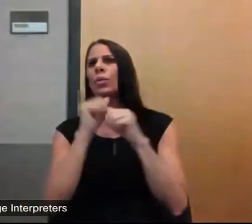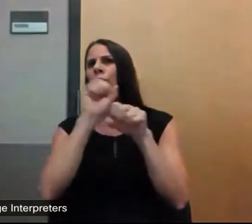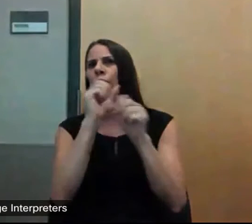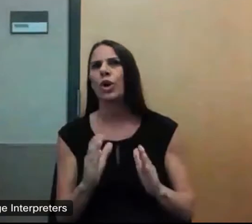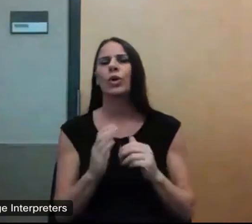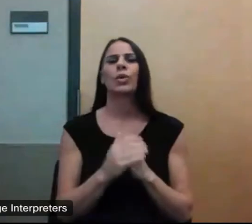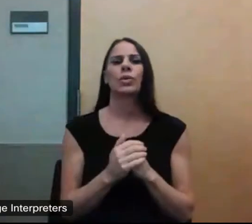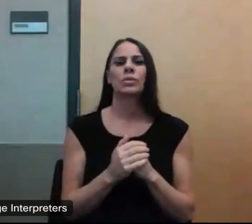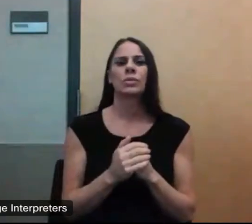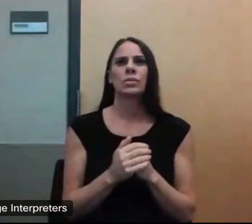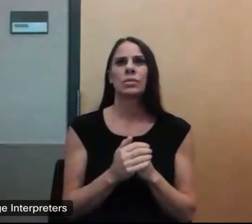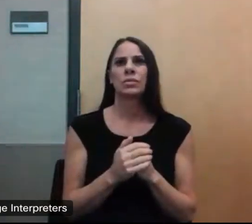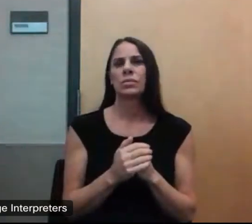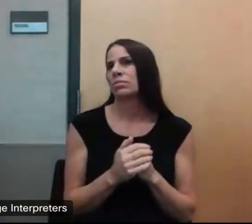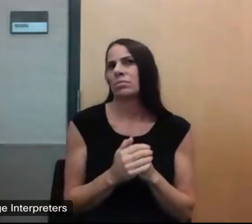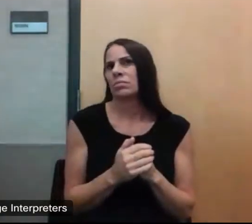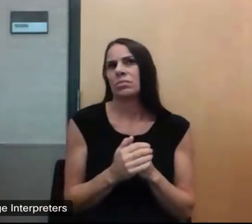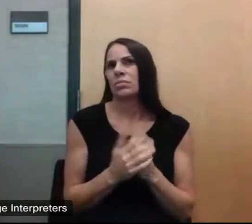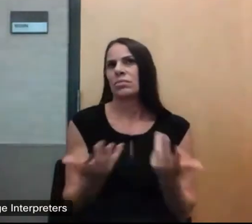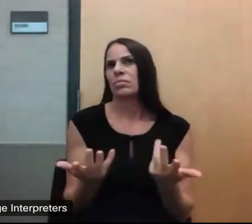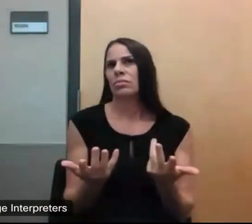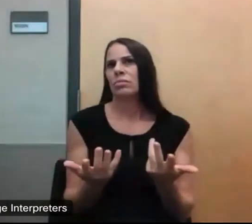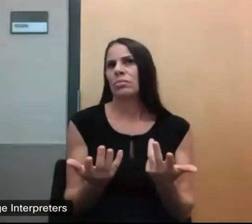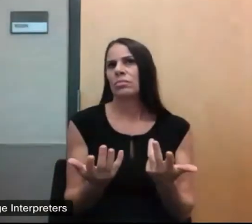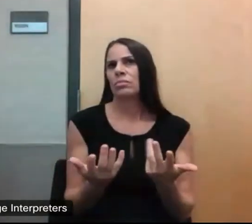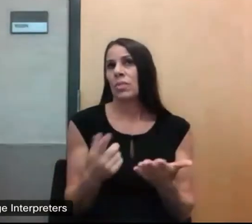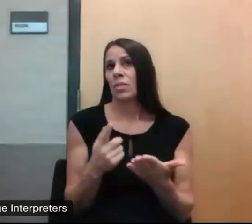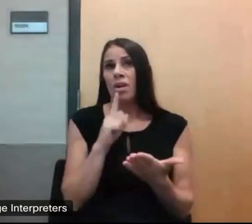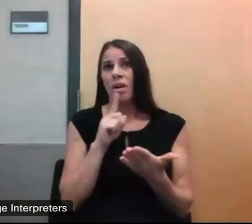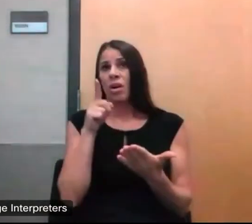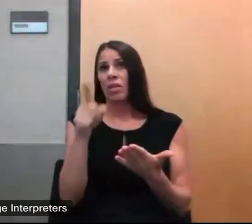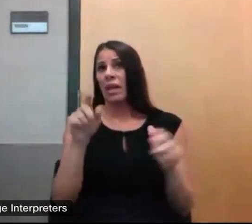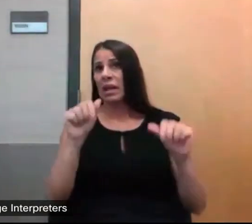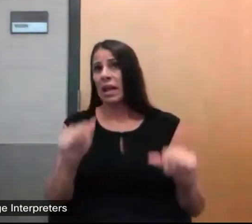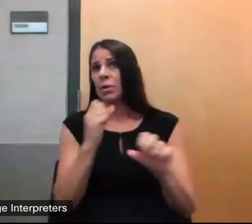they can, what are they able to make accommodations for? So, I'm just curious. It's like, thinking